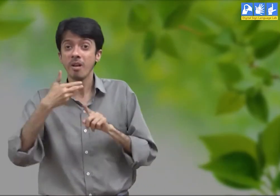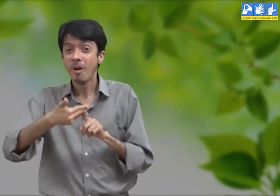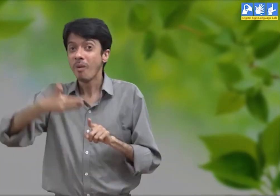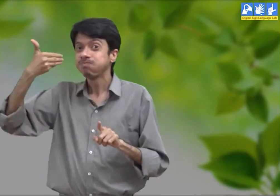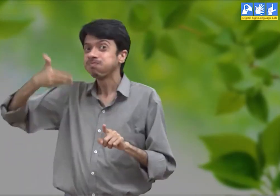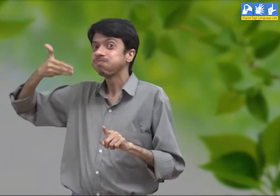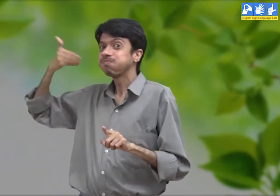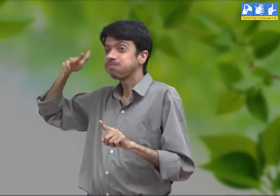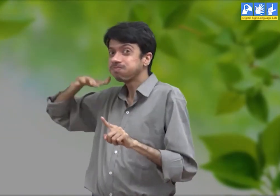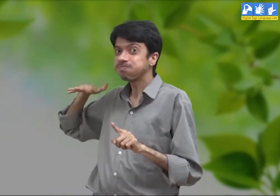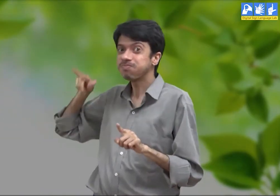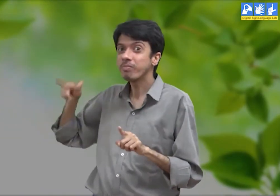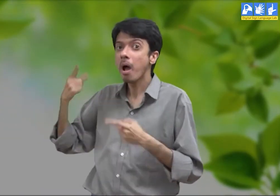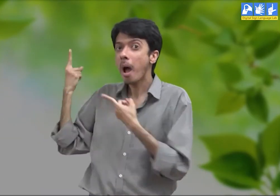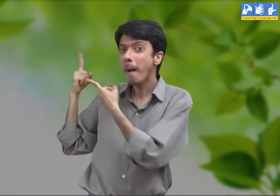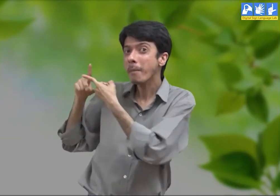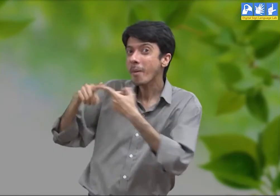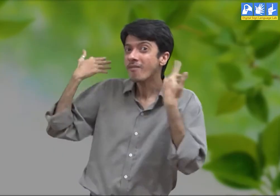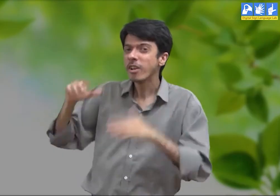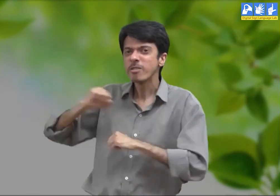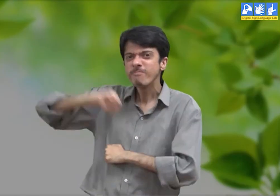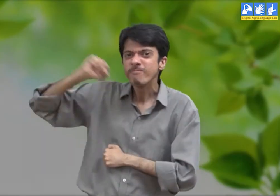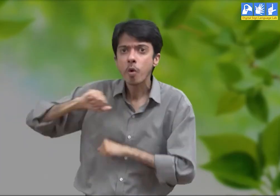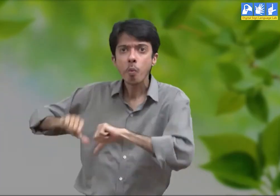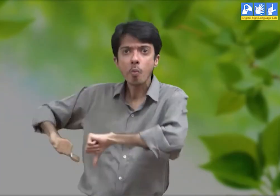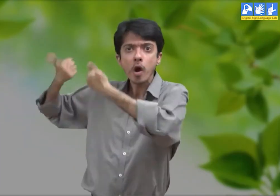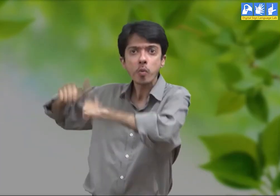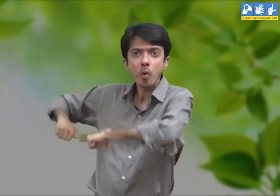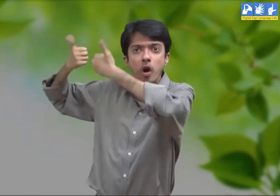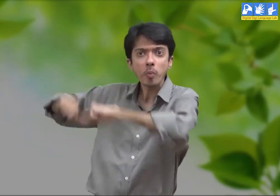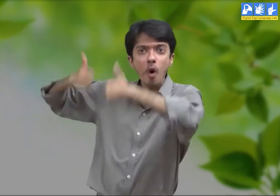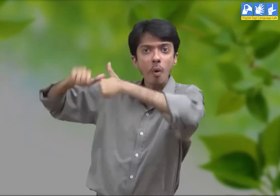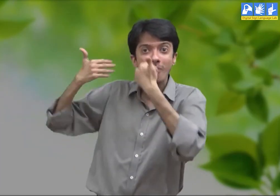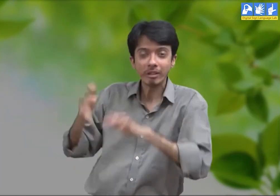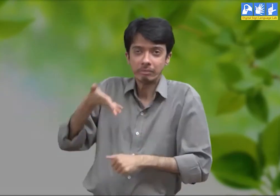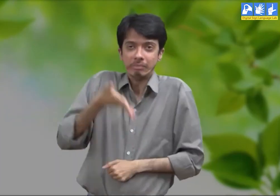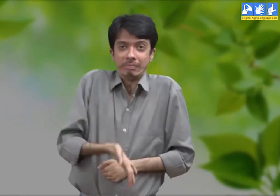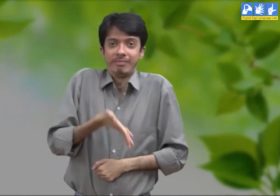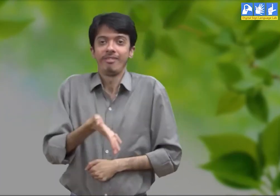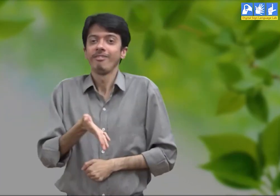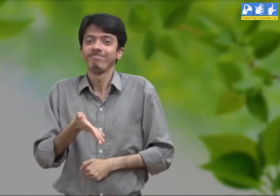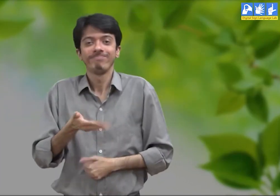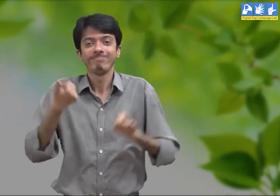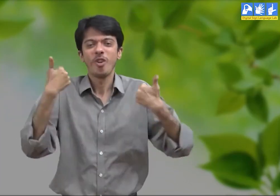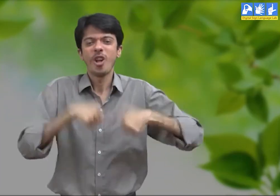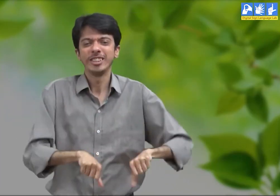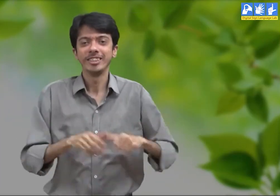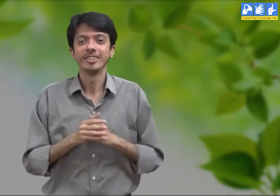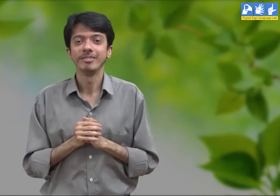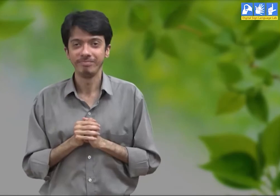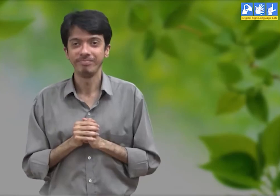Activists got achievements in many environmental movements but this movement against the construction of dam was not successful.